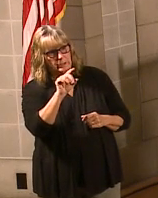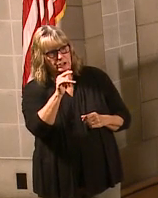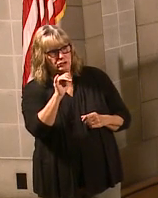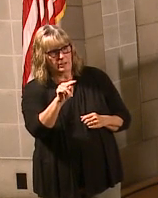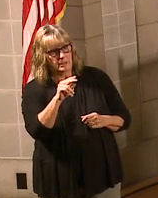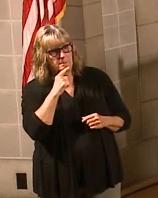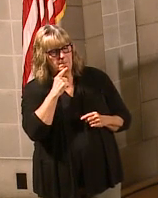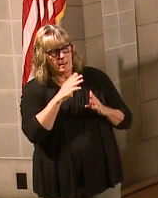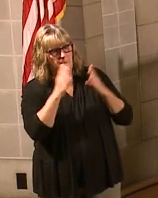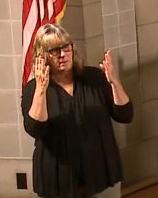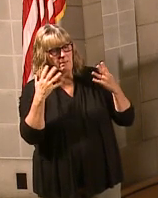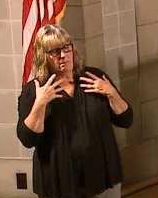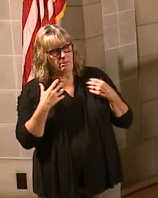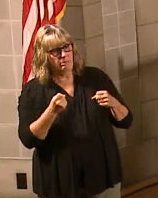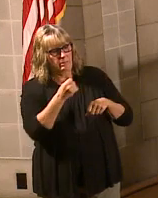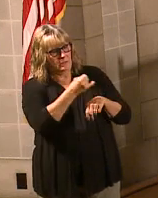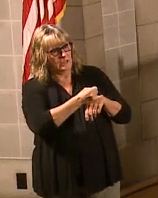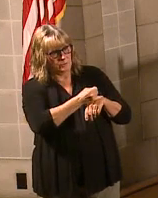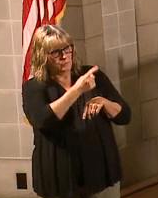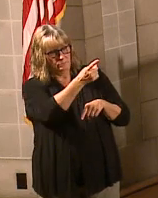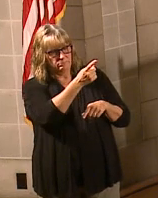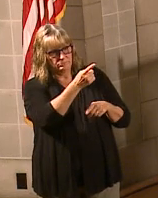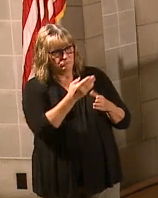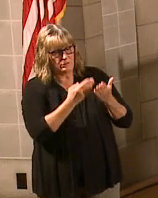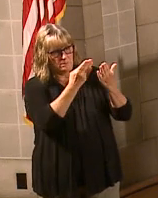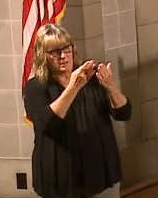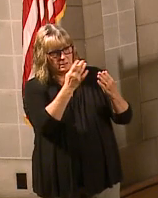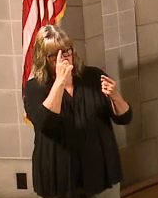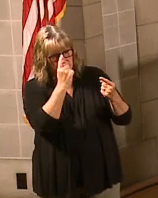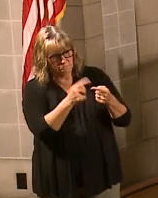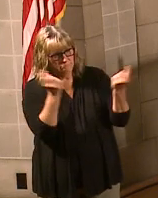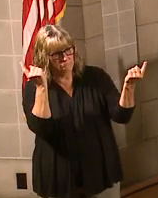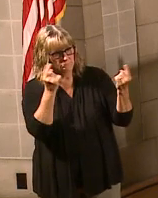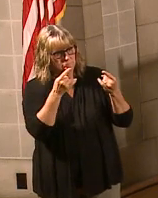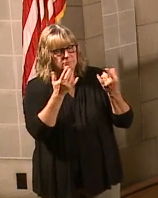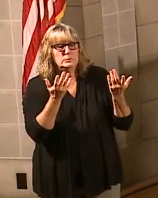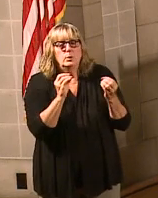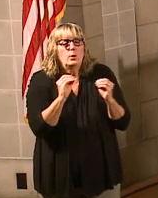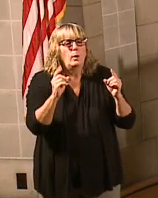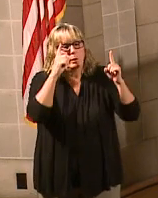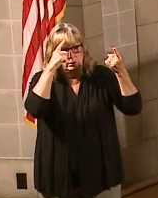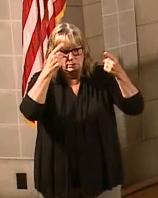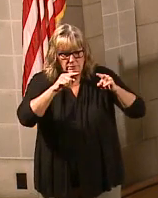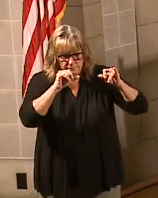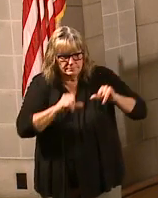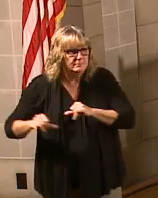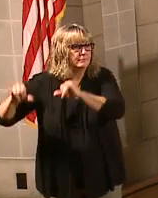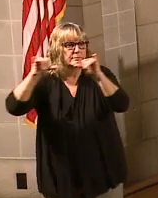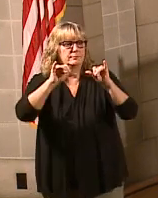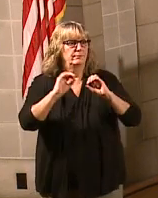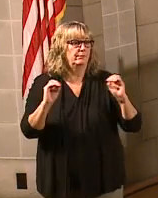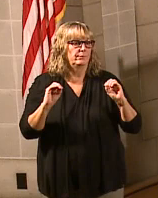OBVIOUSLY ENOUGH THAT THE NORWEGIAN PUBLIC INSTITUTE OF HEALTH HAS DECIDED RECOMMENDING